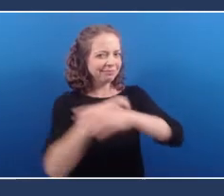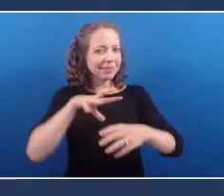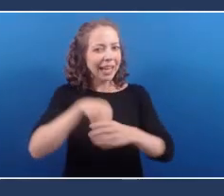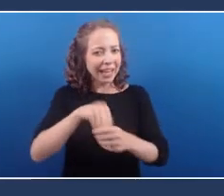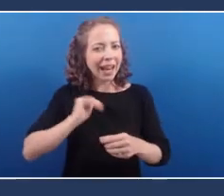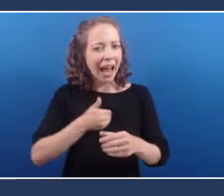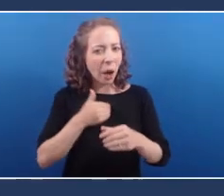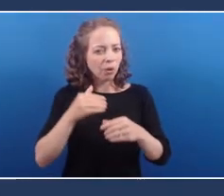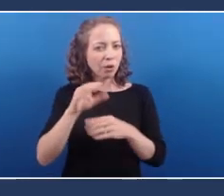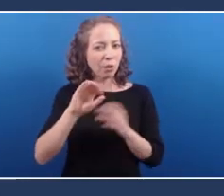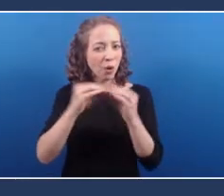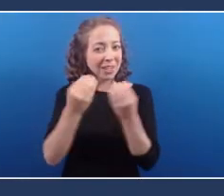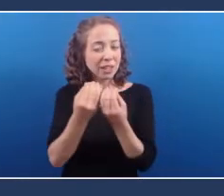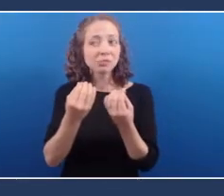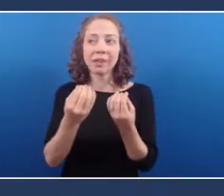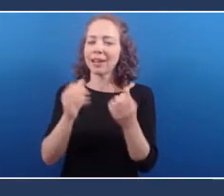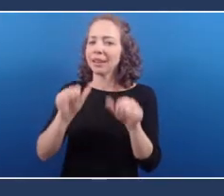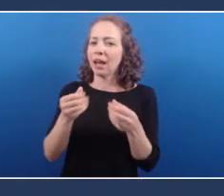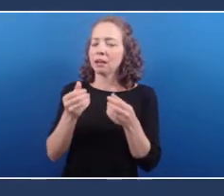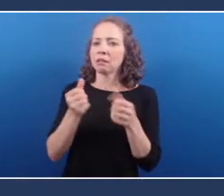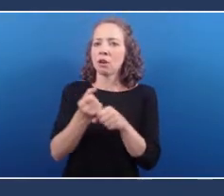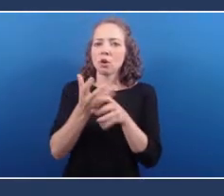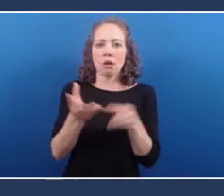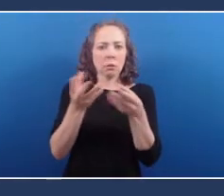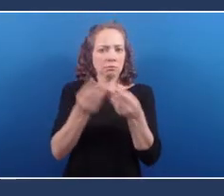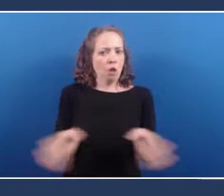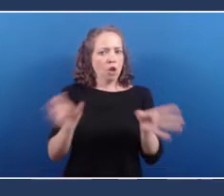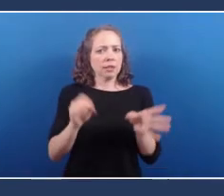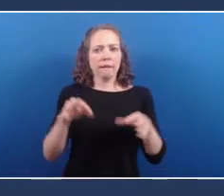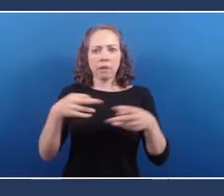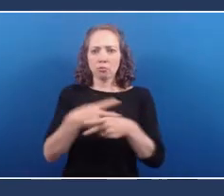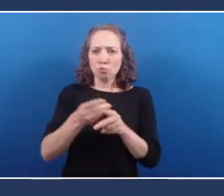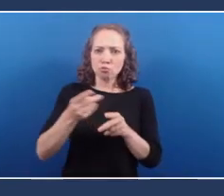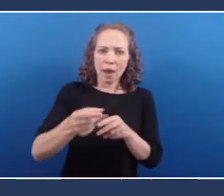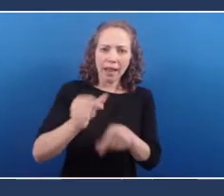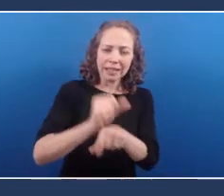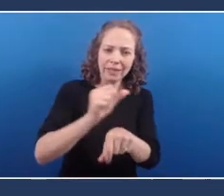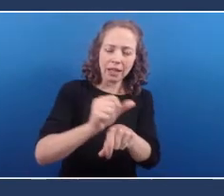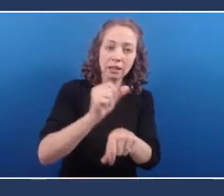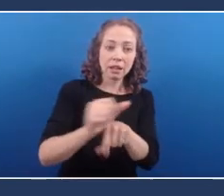And in fact, about 35% of global loss output is due to poor mental health.